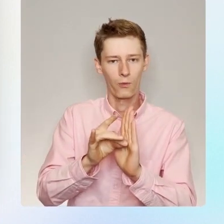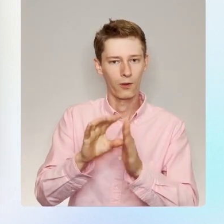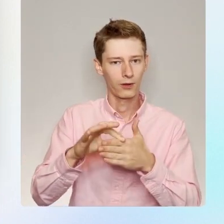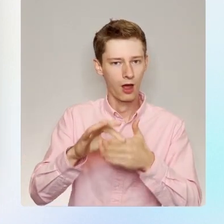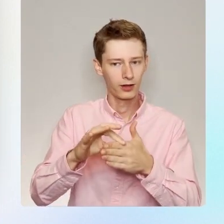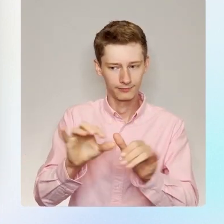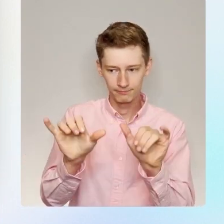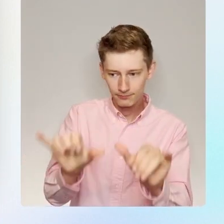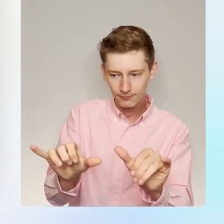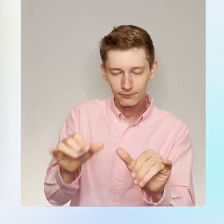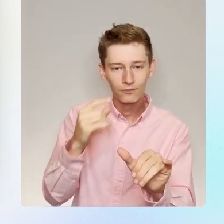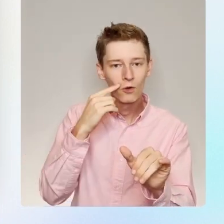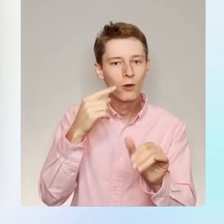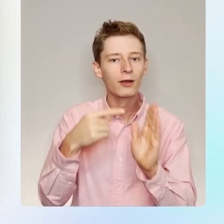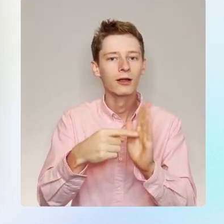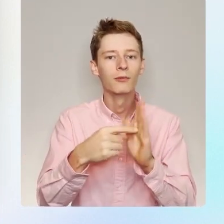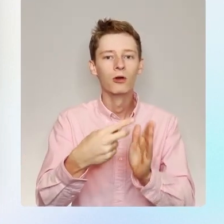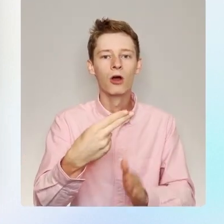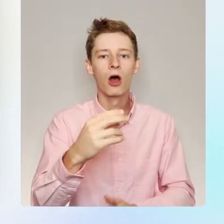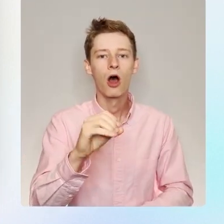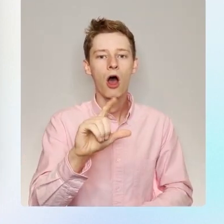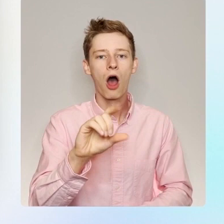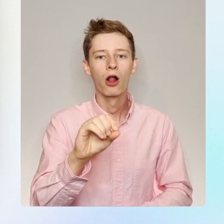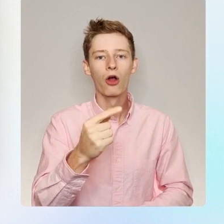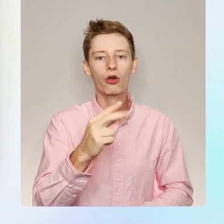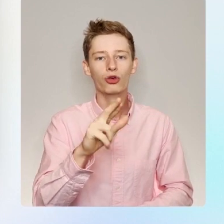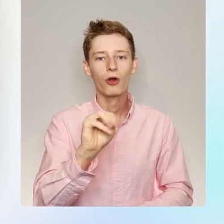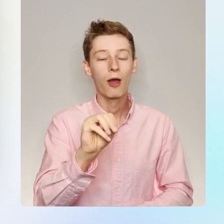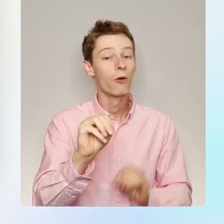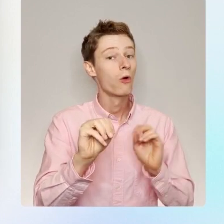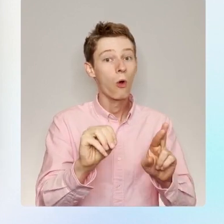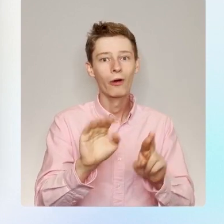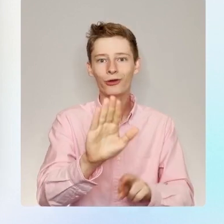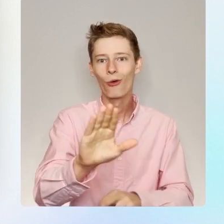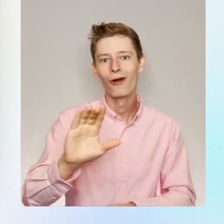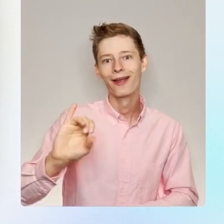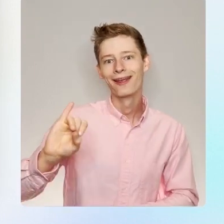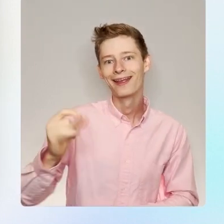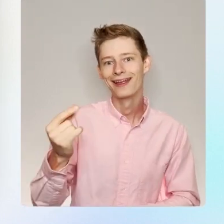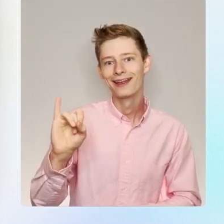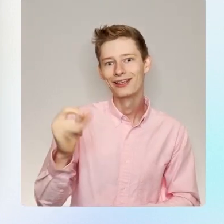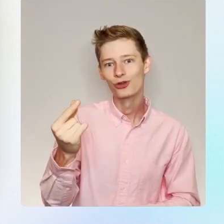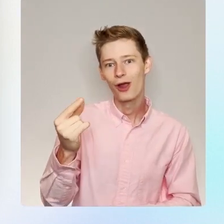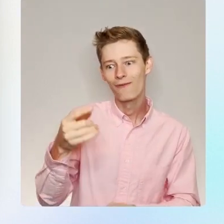like animated holograms or your Instagram feed in your real space.